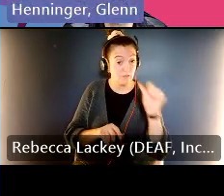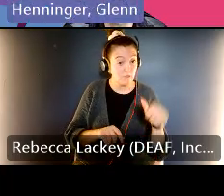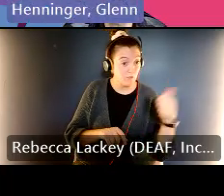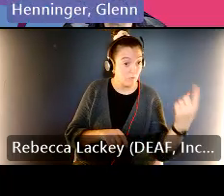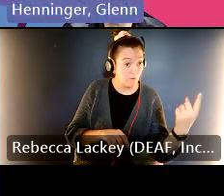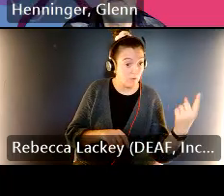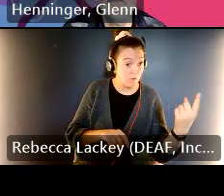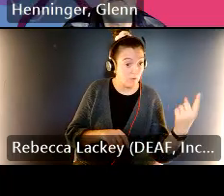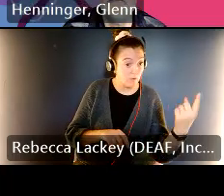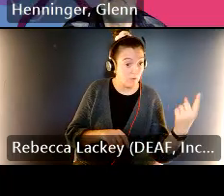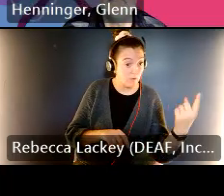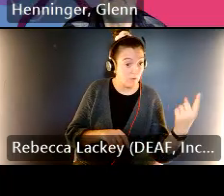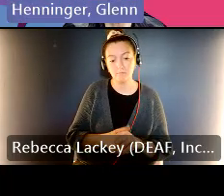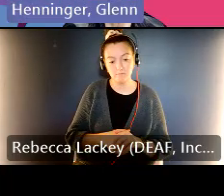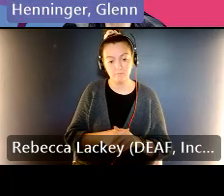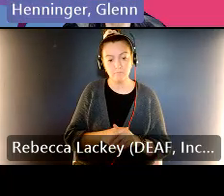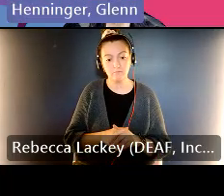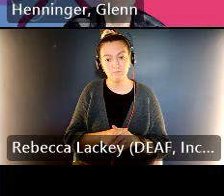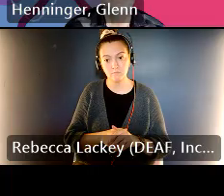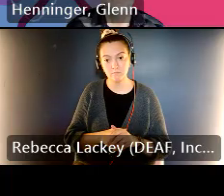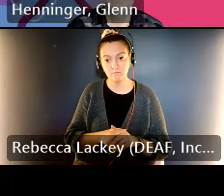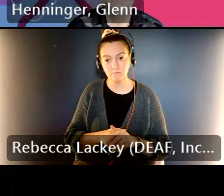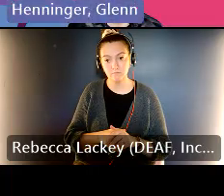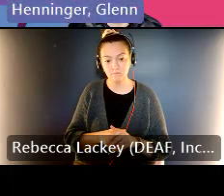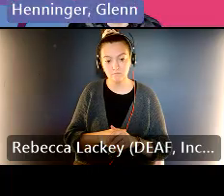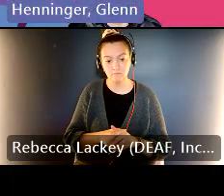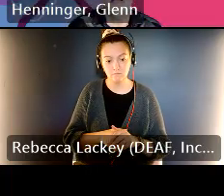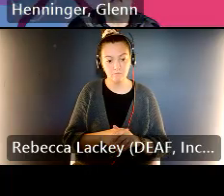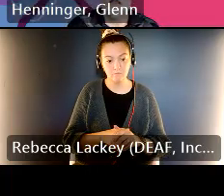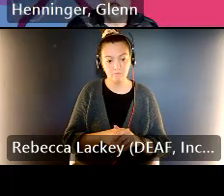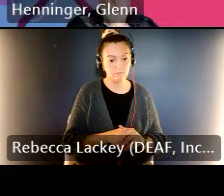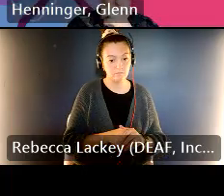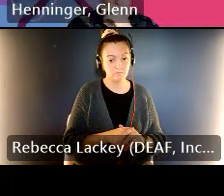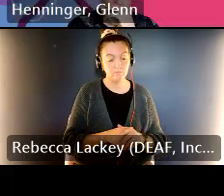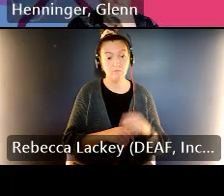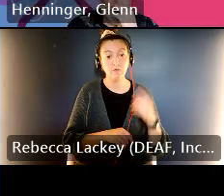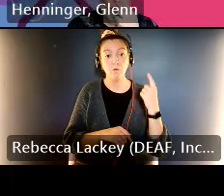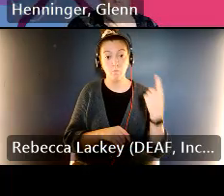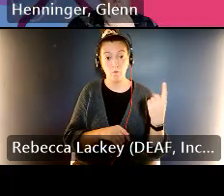OK, Yeah, So we have one towards the beginning and